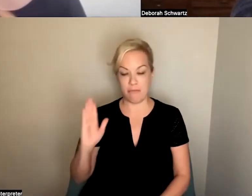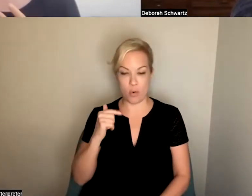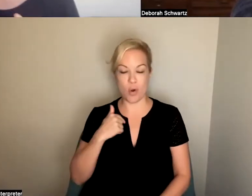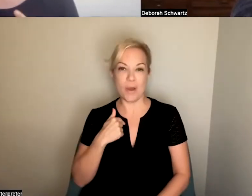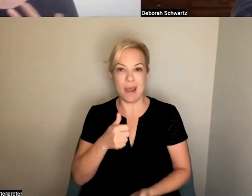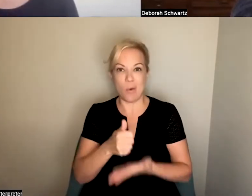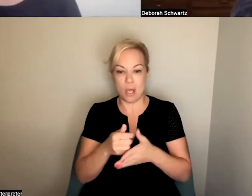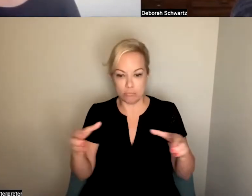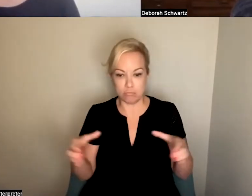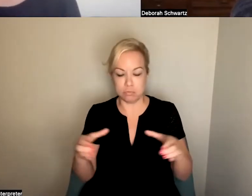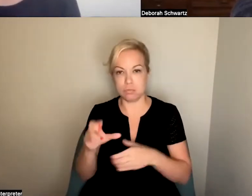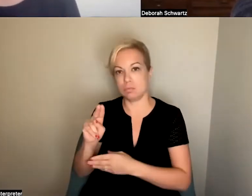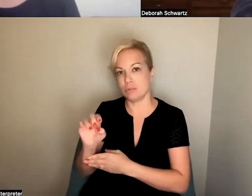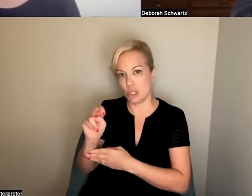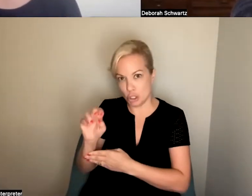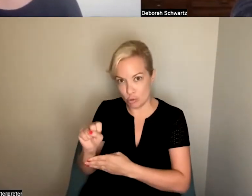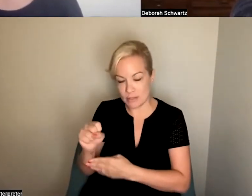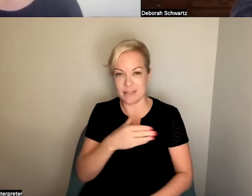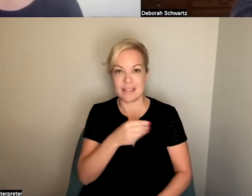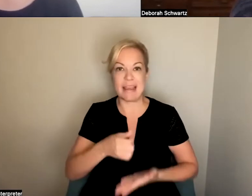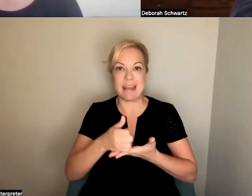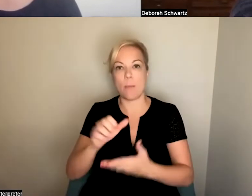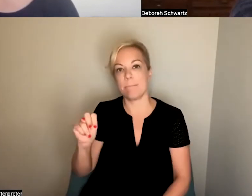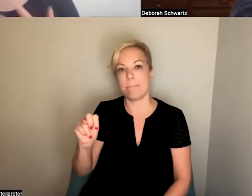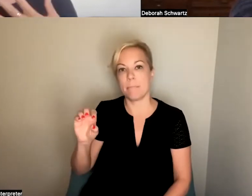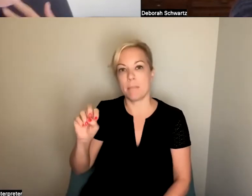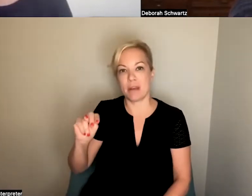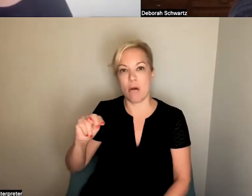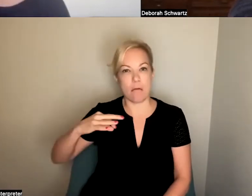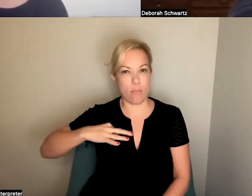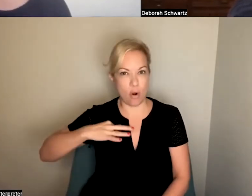help non-profit groups organize and you know there'd be a point once they went public where